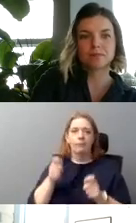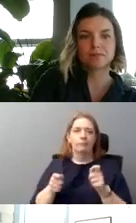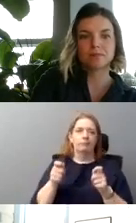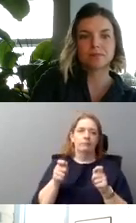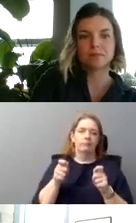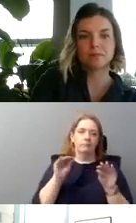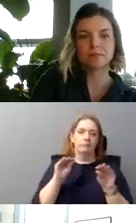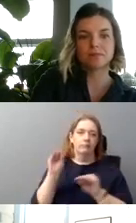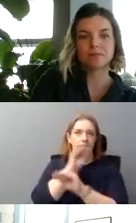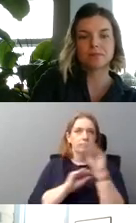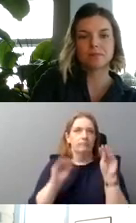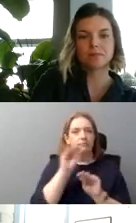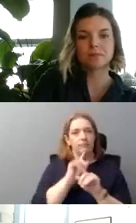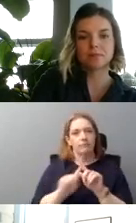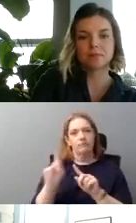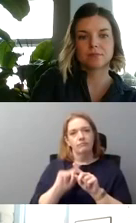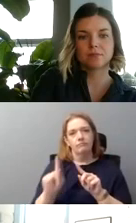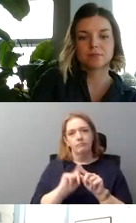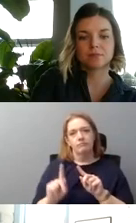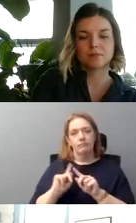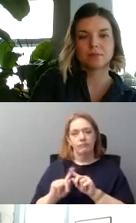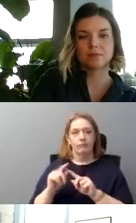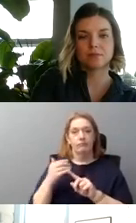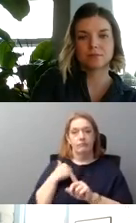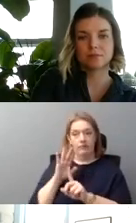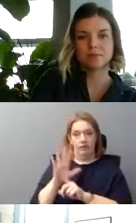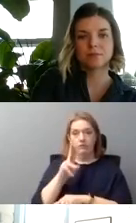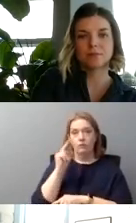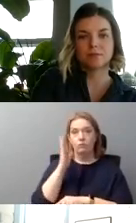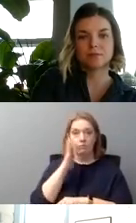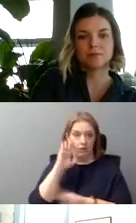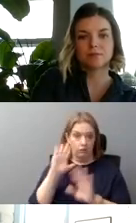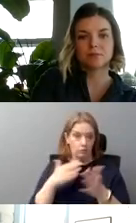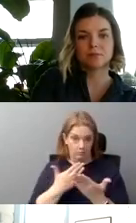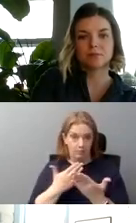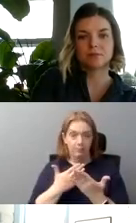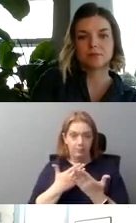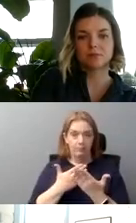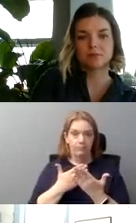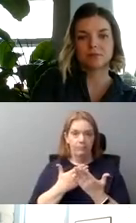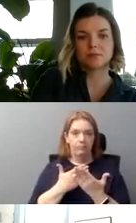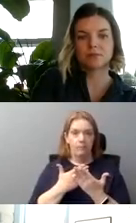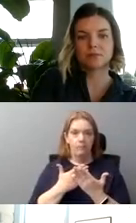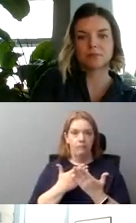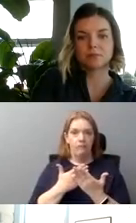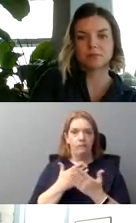place, and he did have his own bedroom. Actually, in his bedroom there's this very heavy concrete